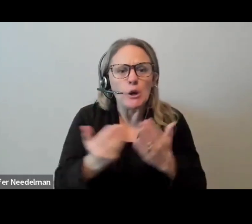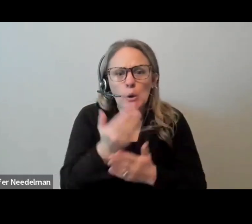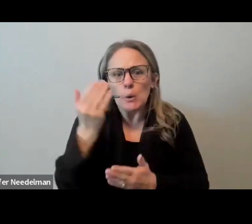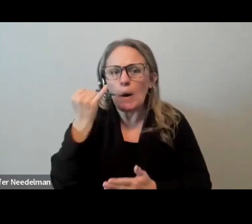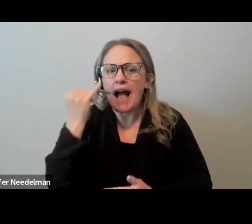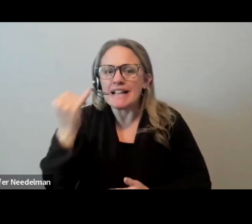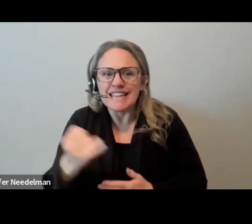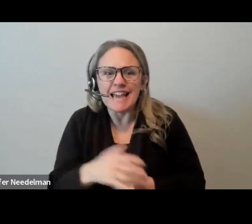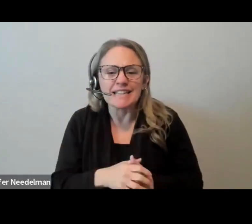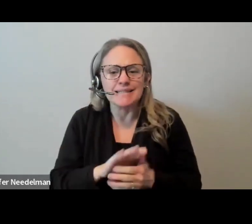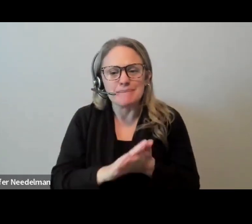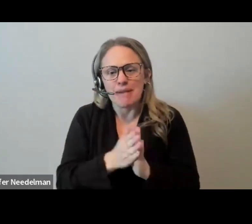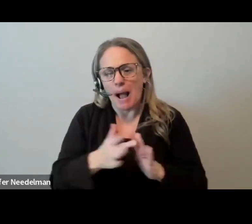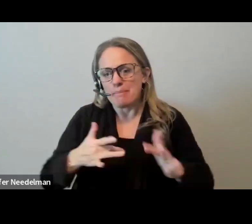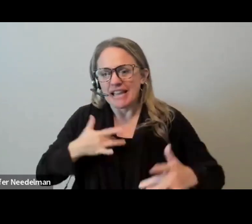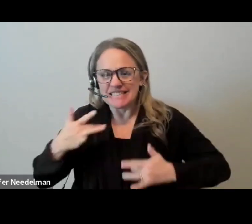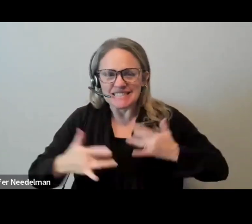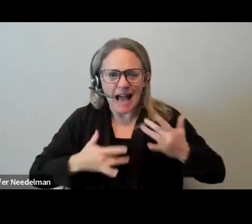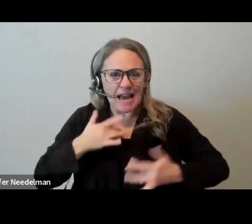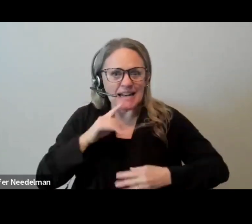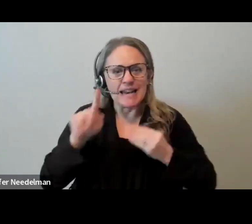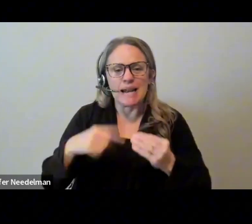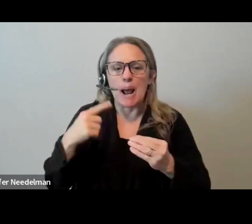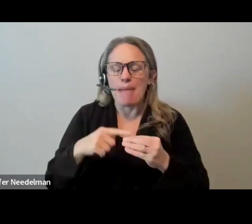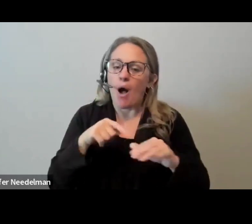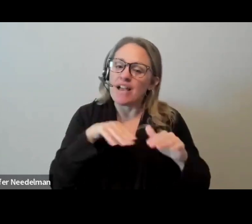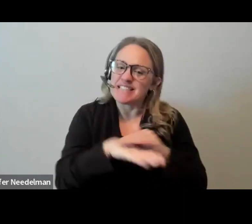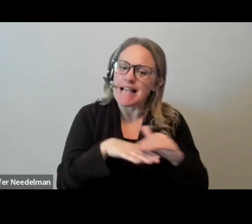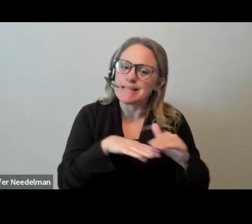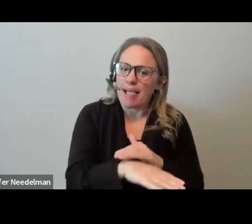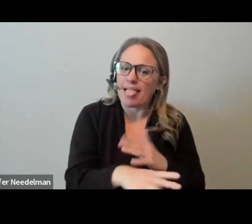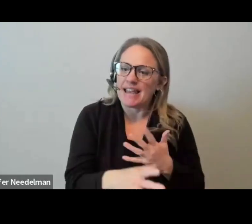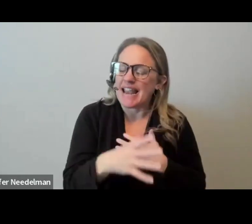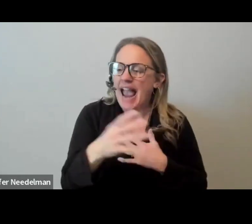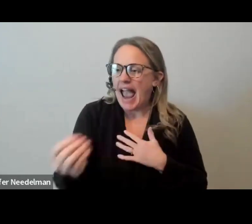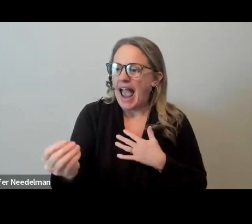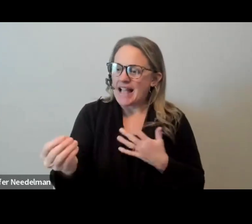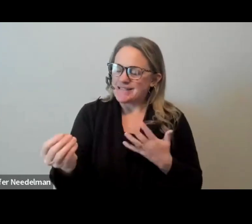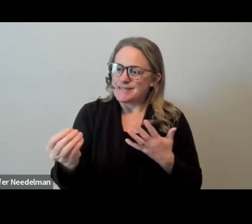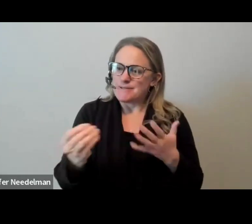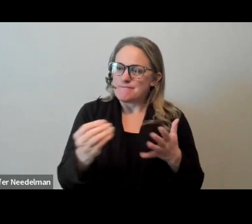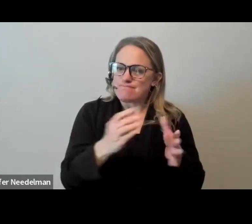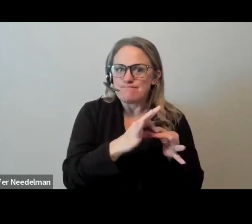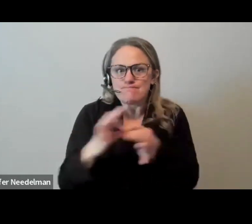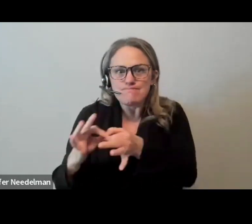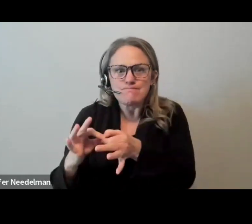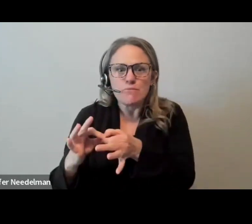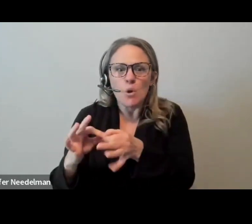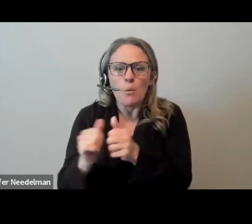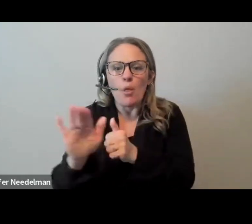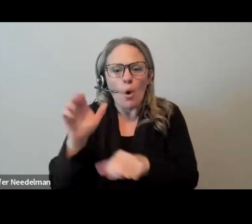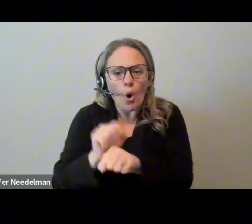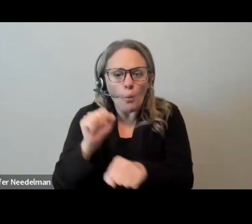get excited about accessibility and take that into whatever work you're doing, the classes you have, and so forth.